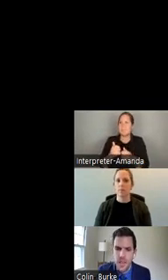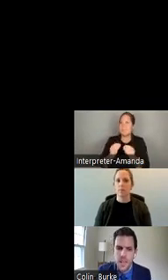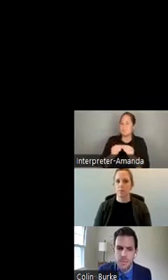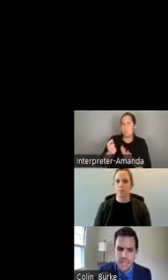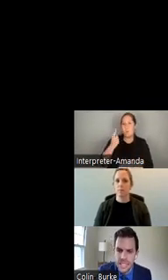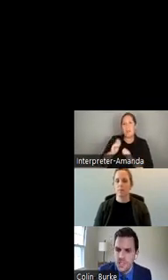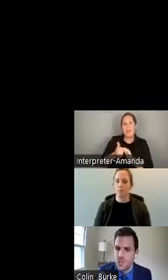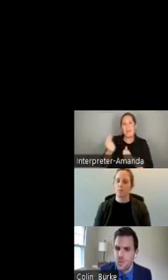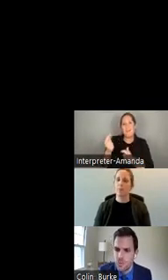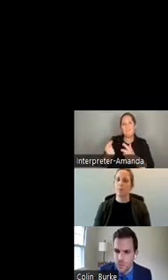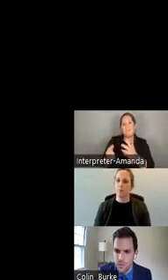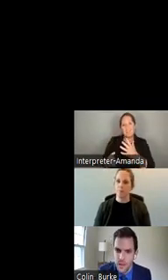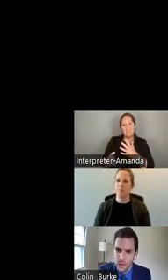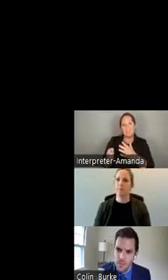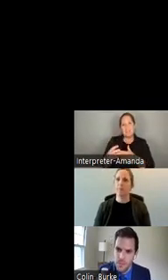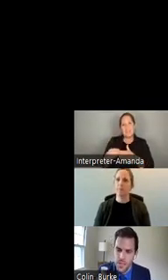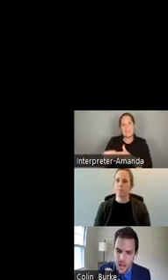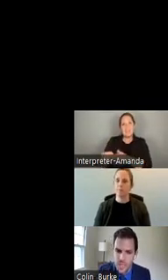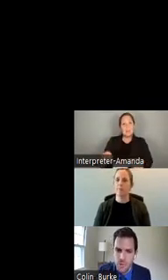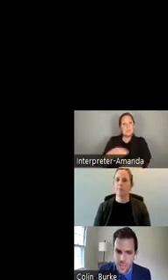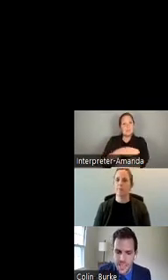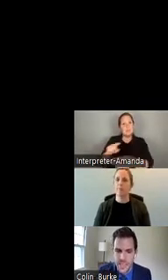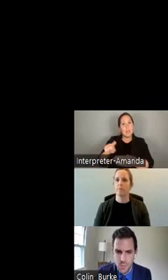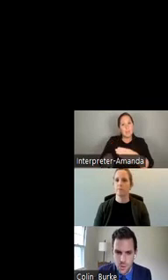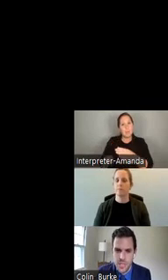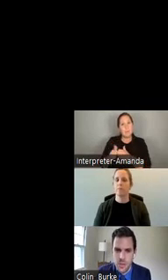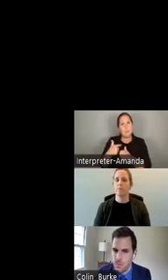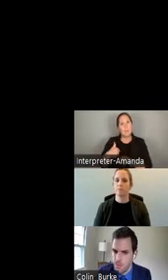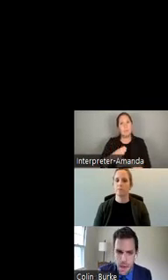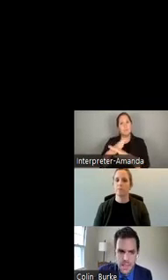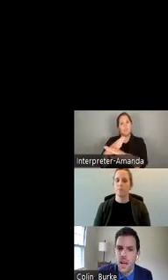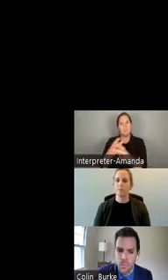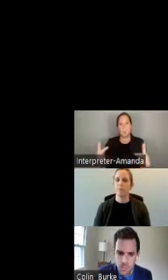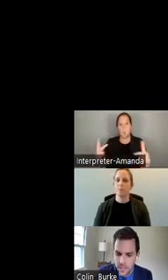lead to improved outcomes and how we can prevent against worsened outcomes I'm happy to talk more